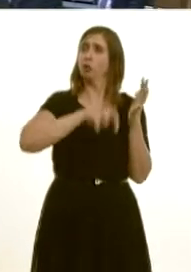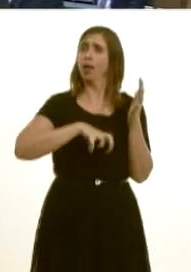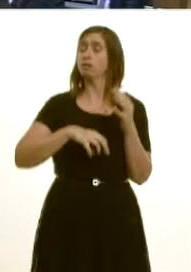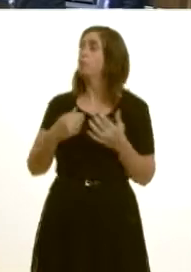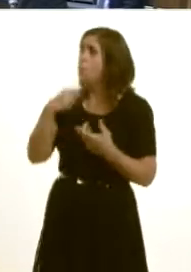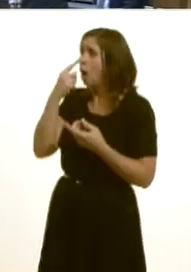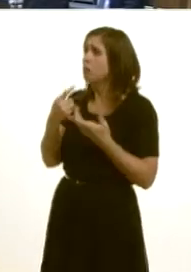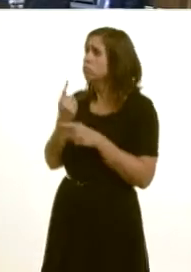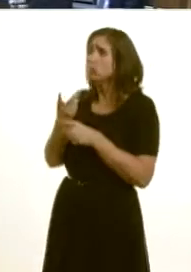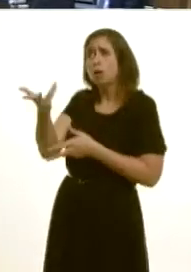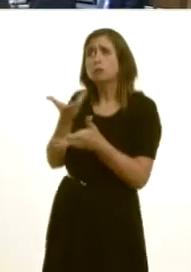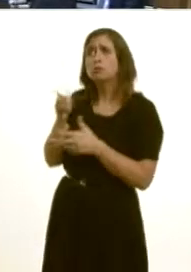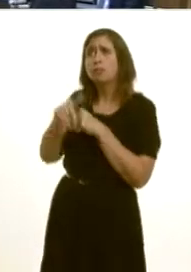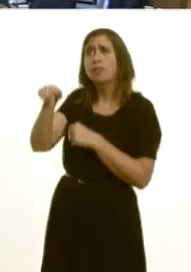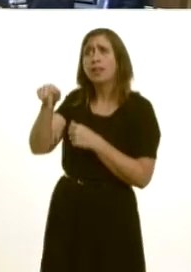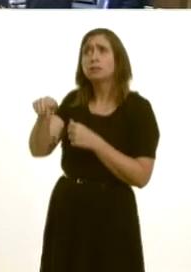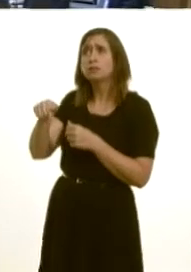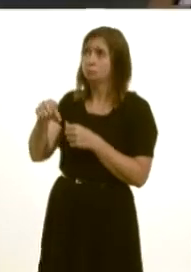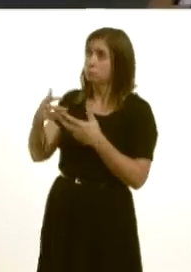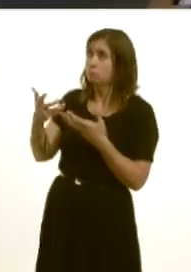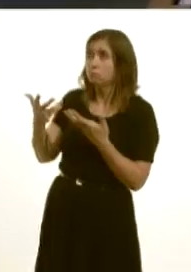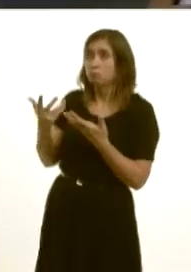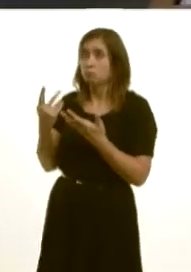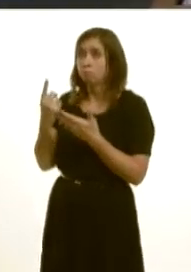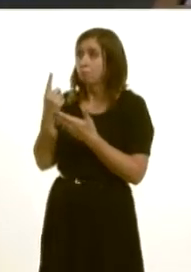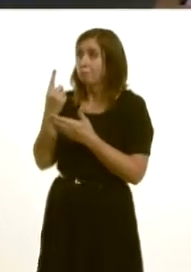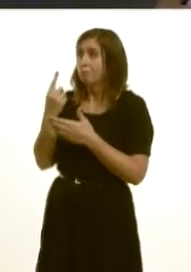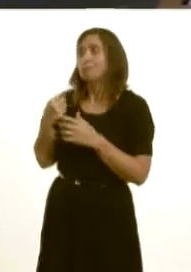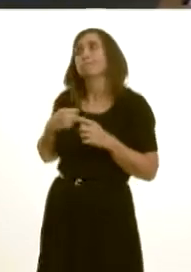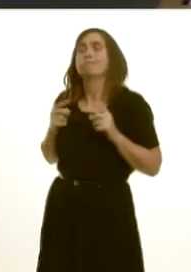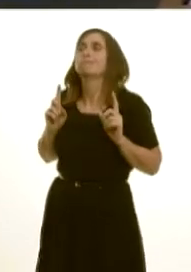discussed, of course, as part of the discussions. The only thing that we could not accept is